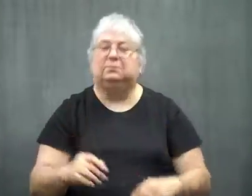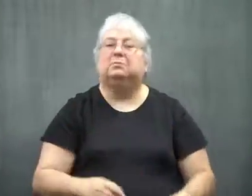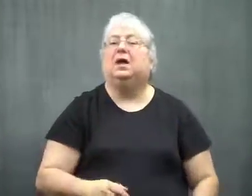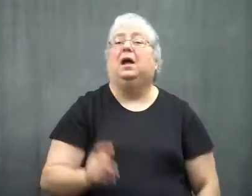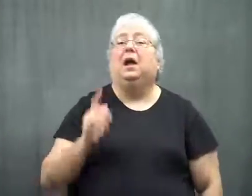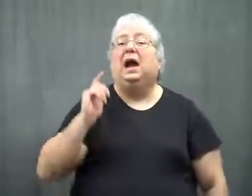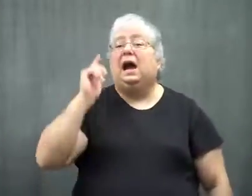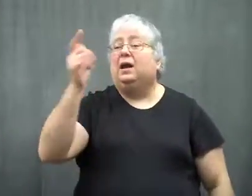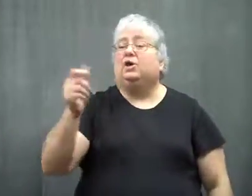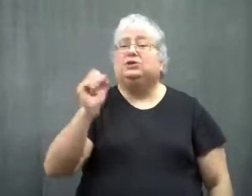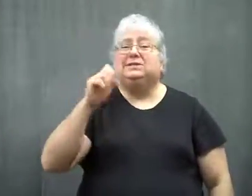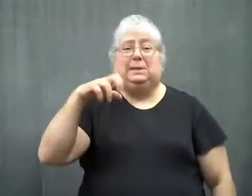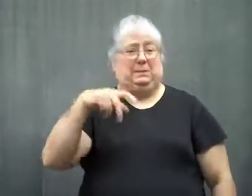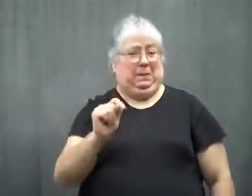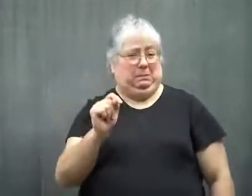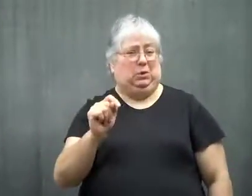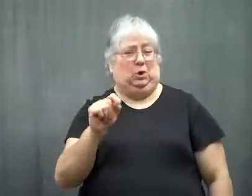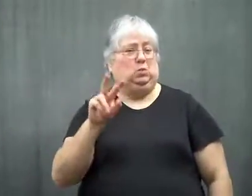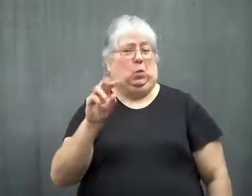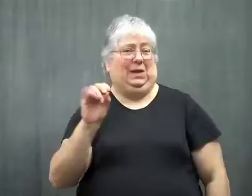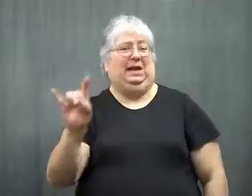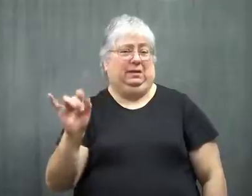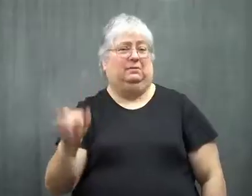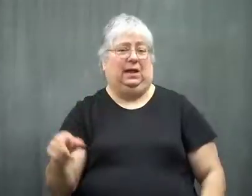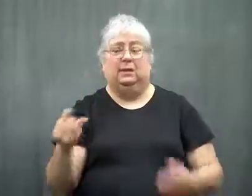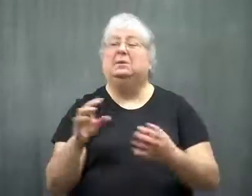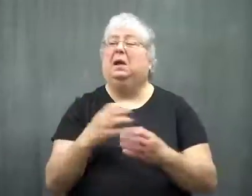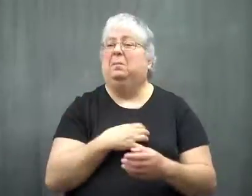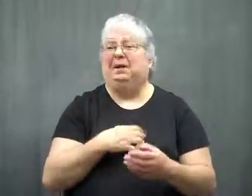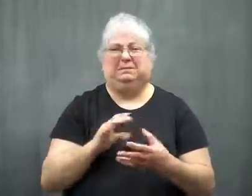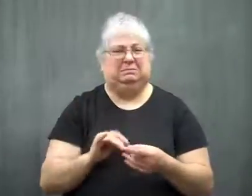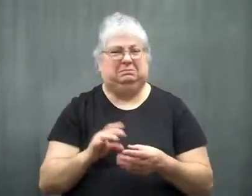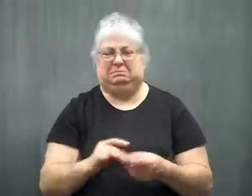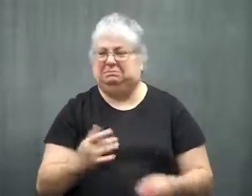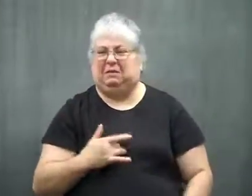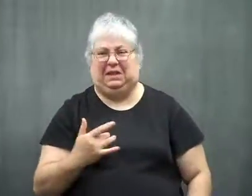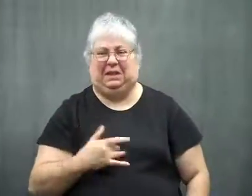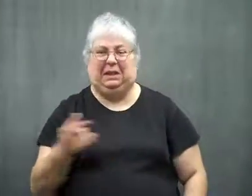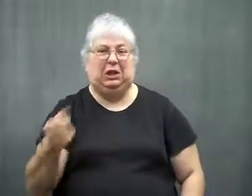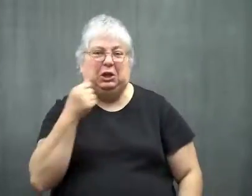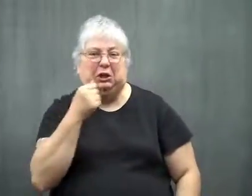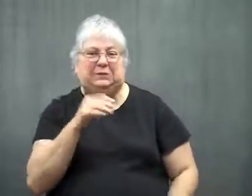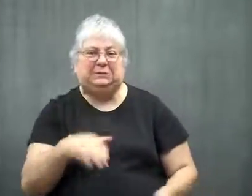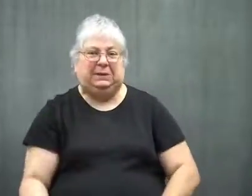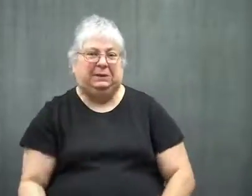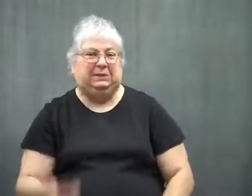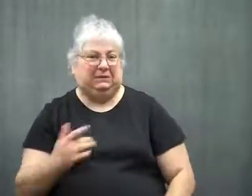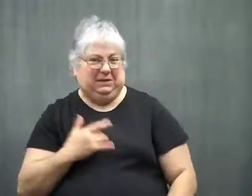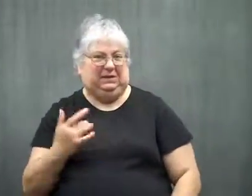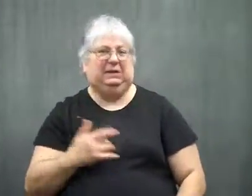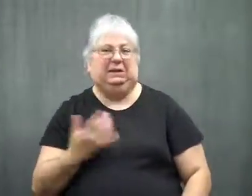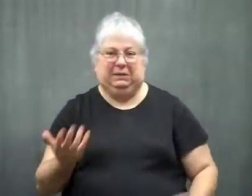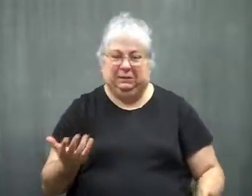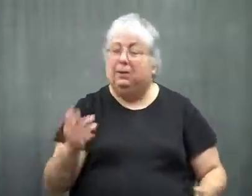In September of 2008, the police say they believe the little girl is dead.